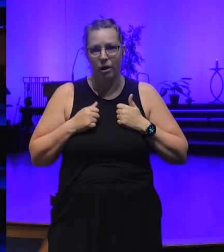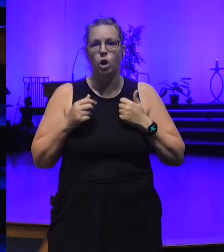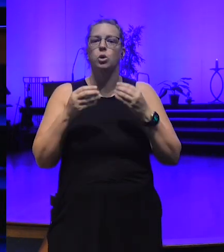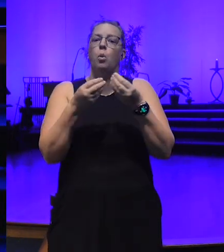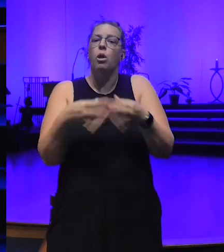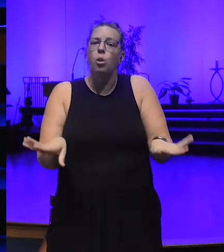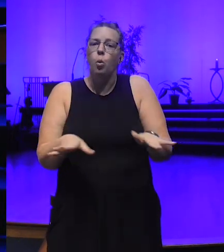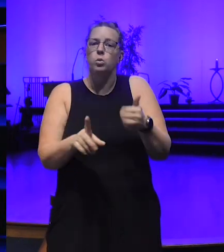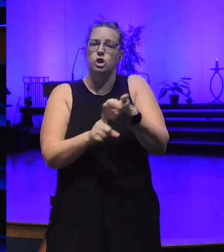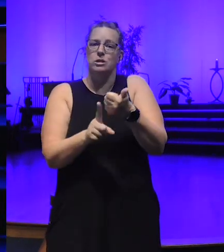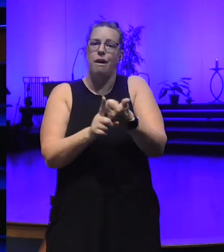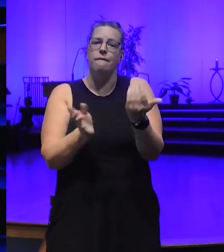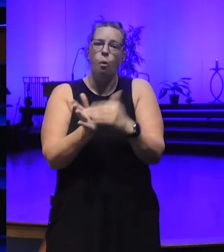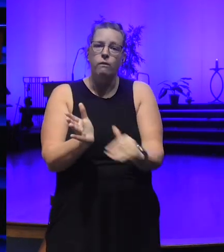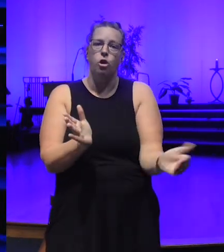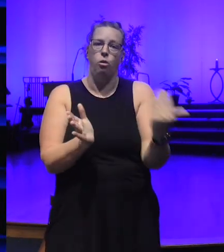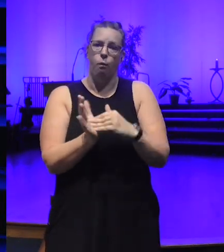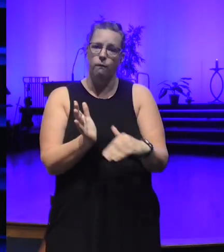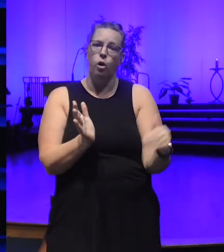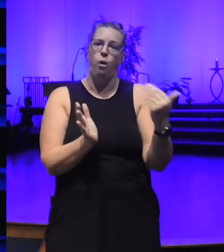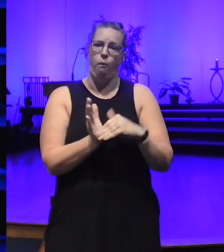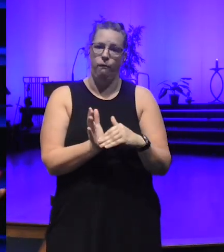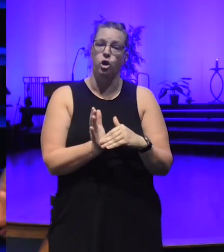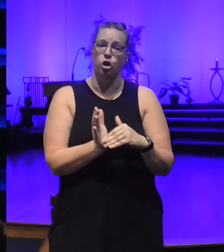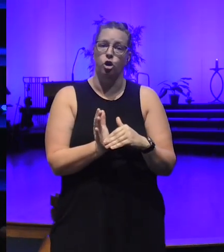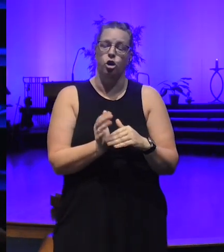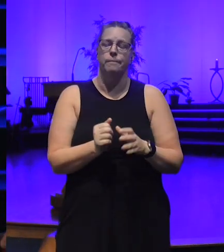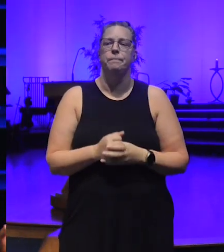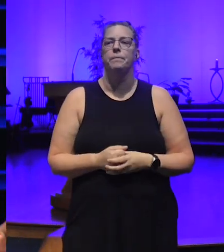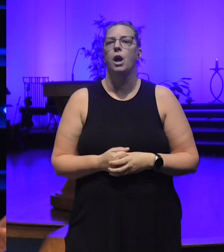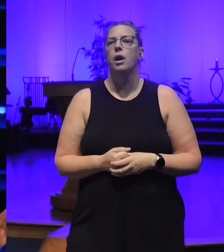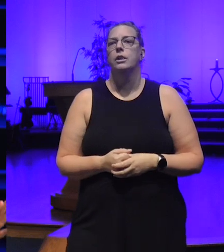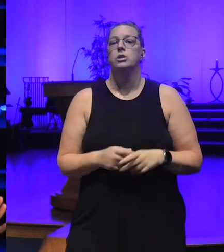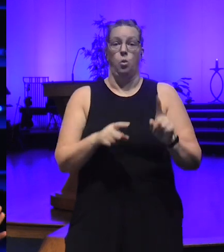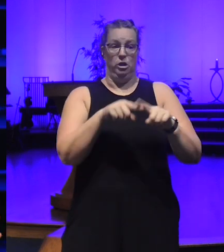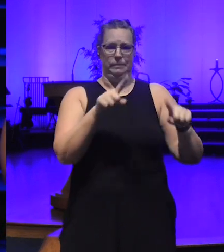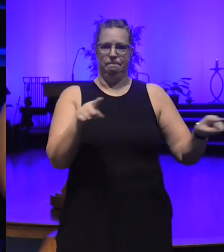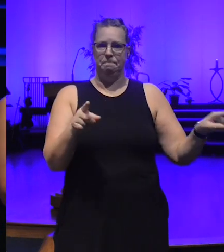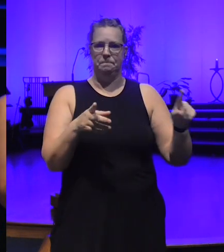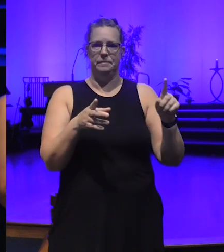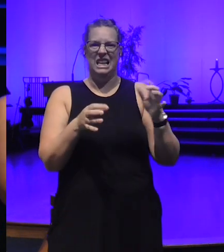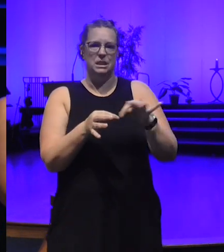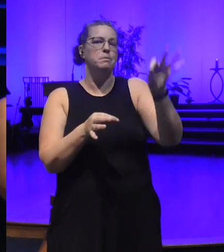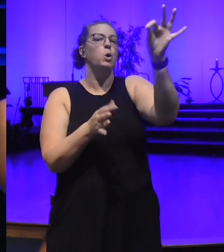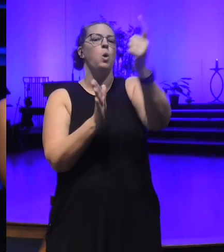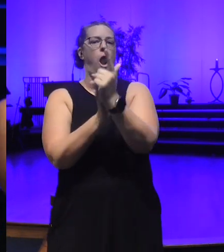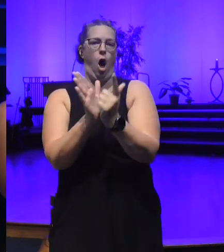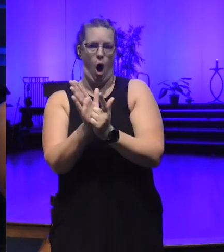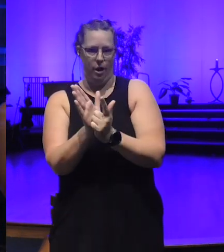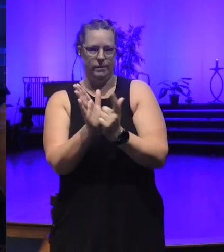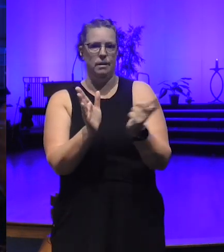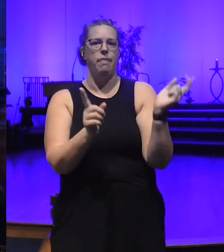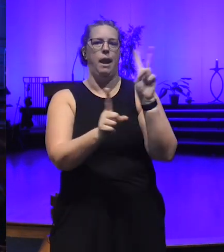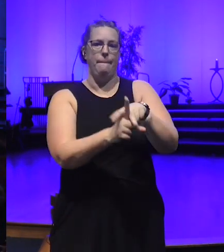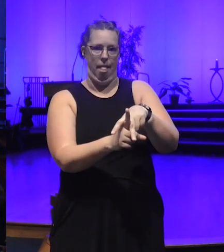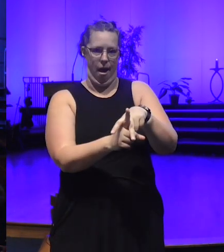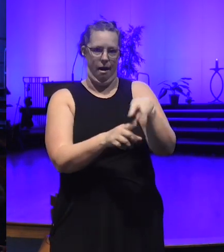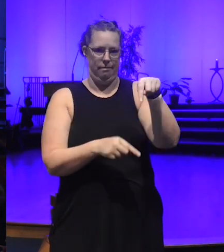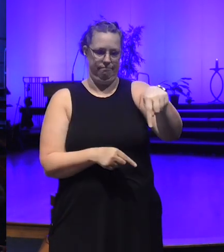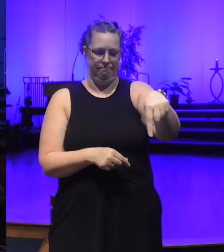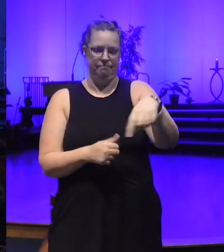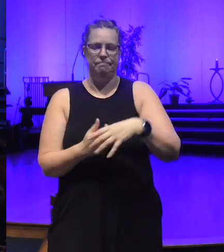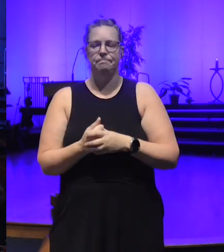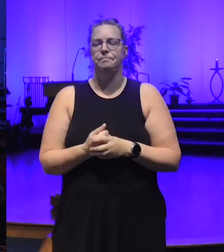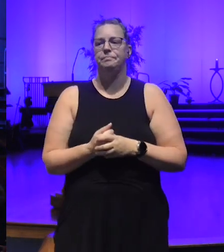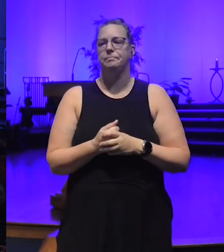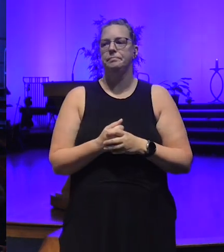again there are several spiritual laws that we might say apply to traffic if on your morning